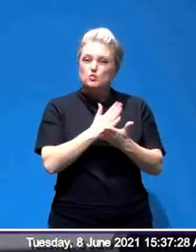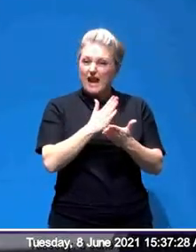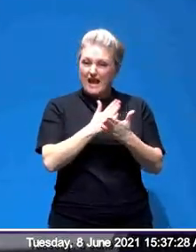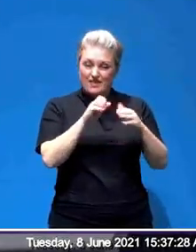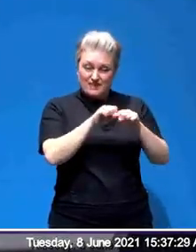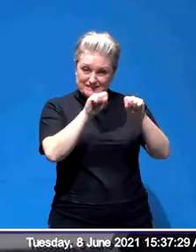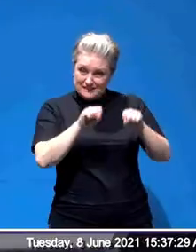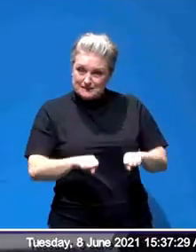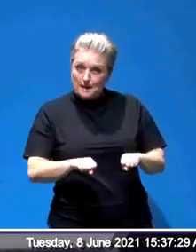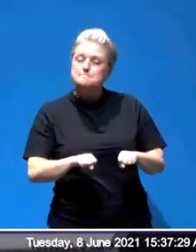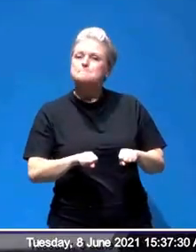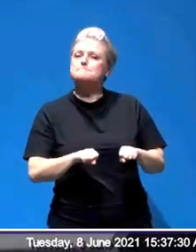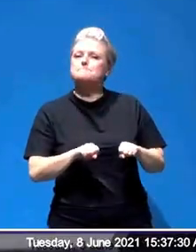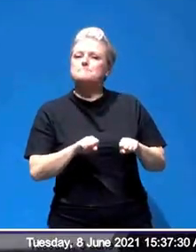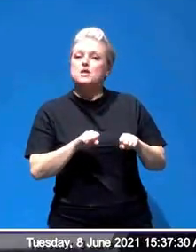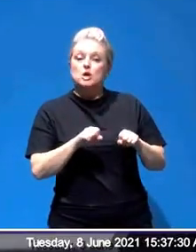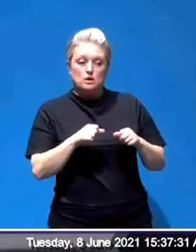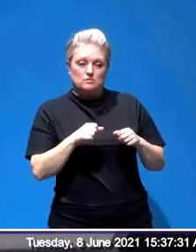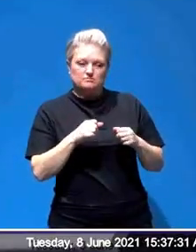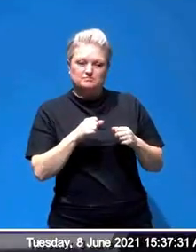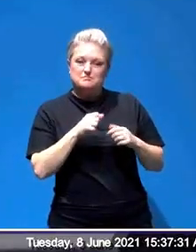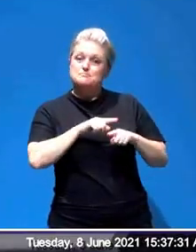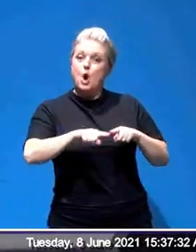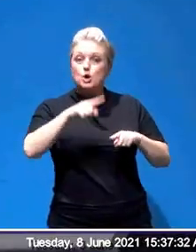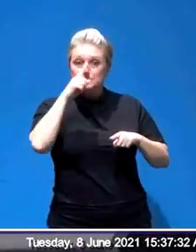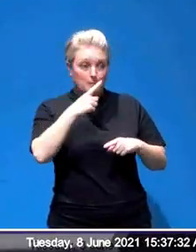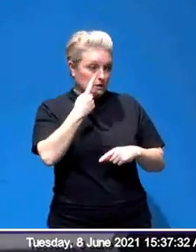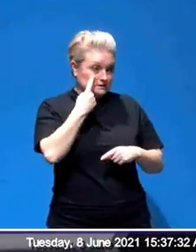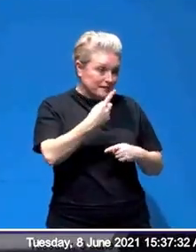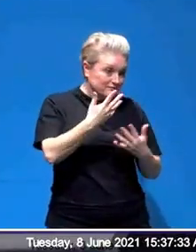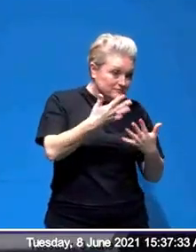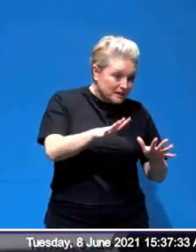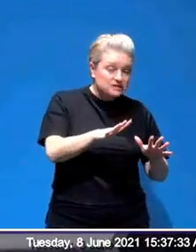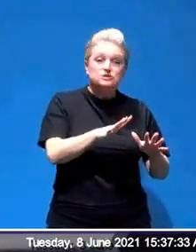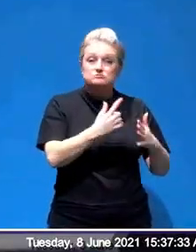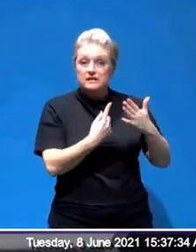trends that were happening in the service.